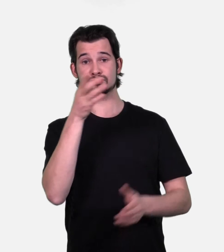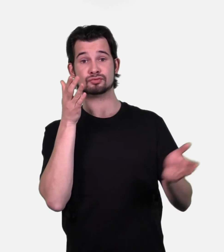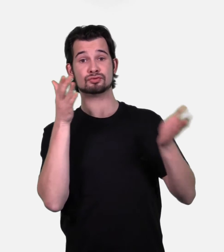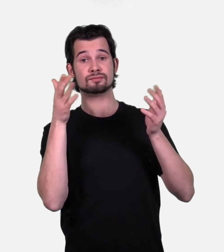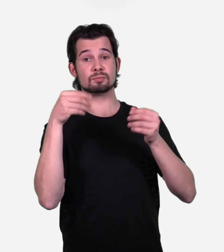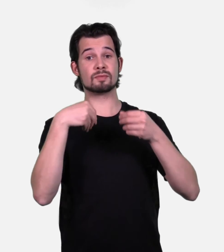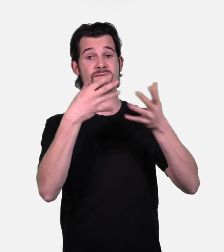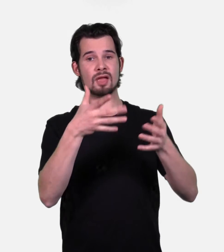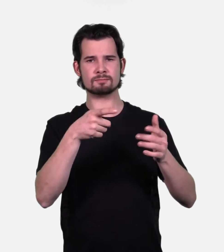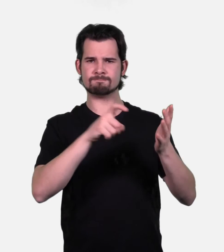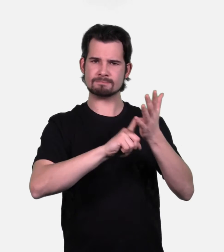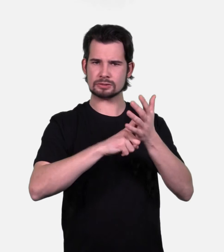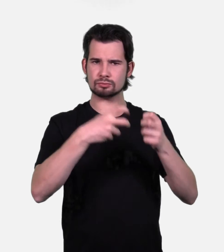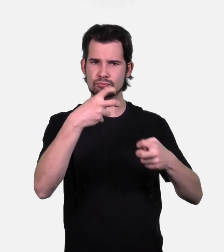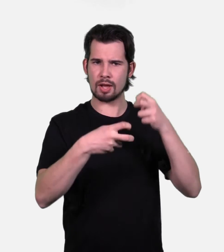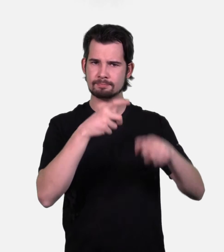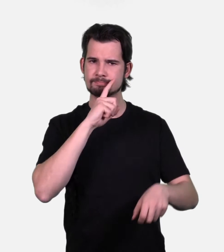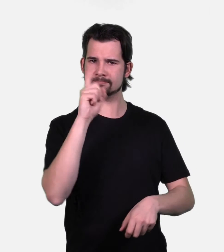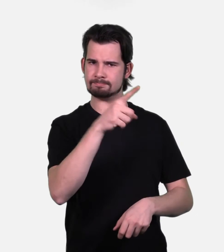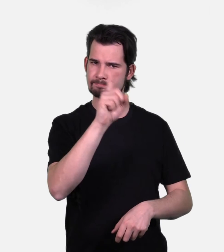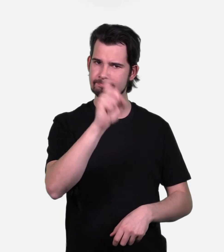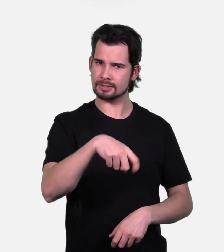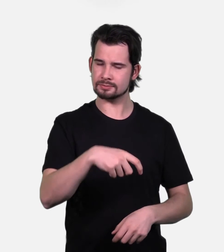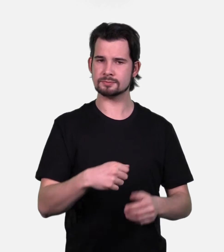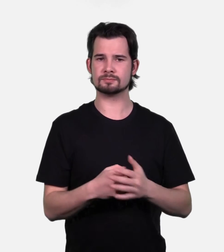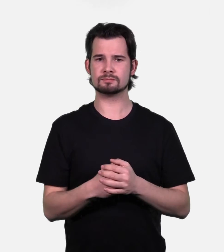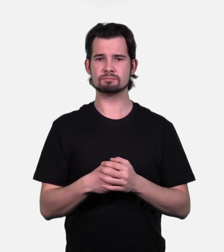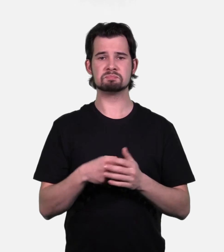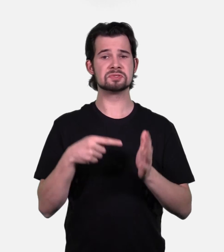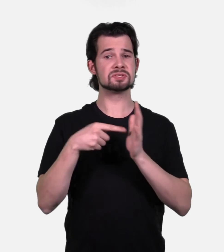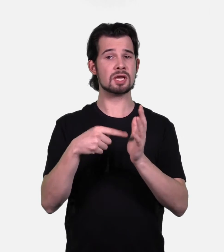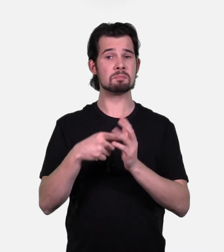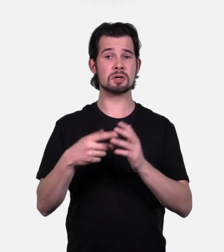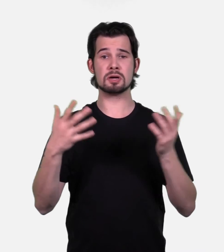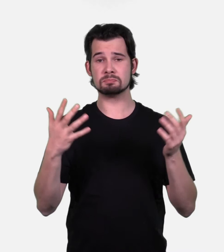to take corrective measures to address it. For example, the Agency